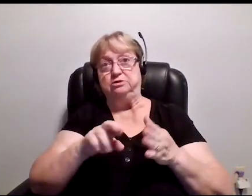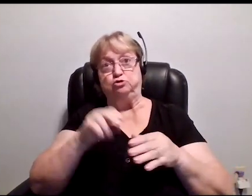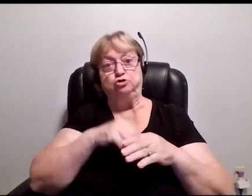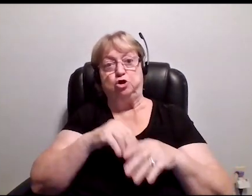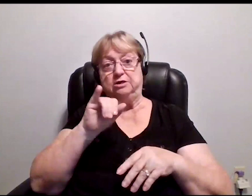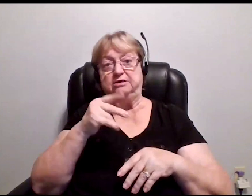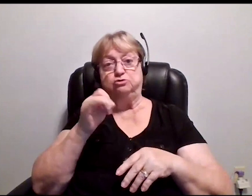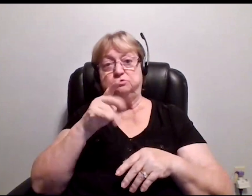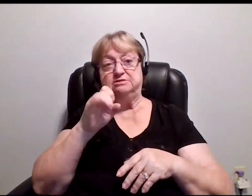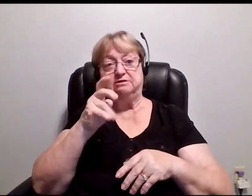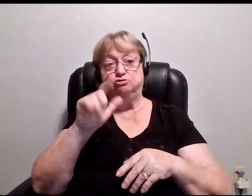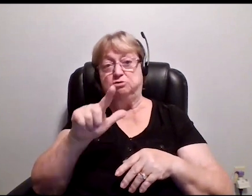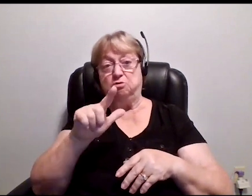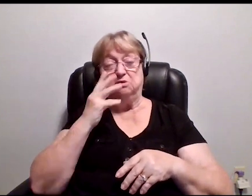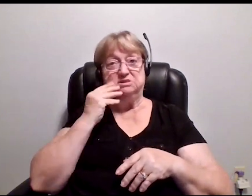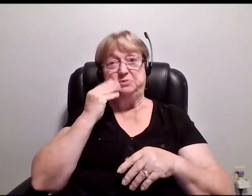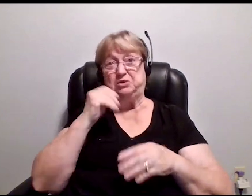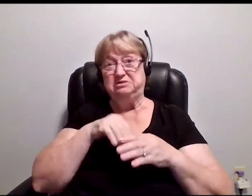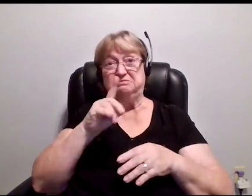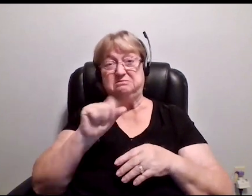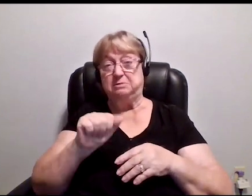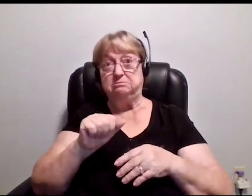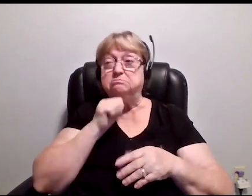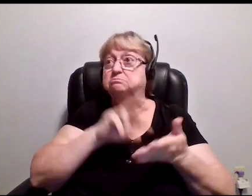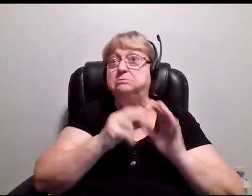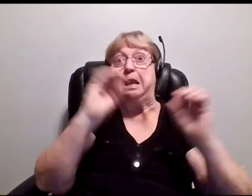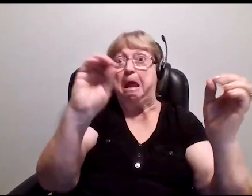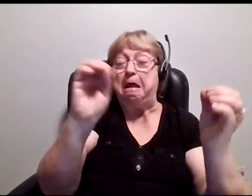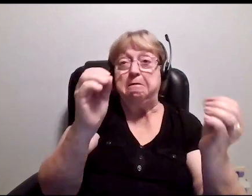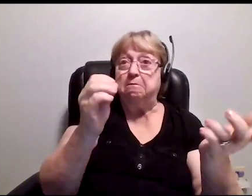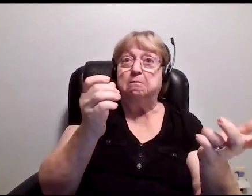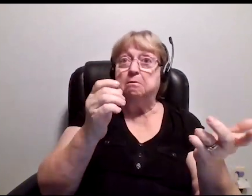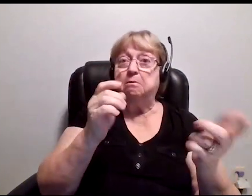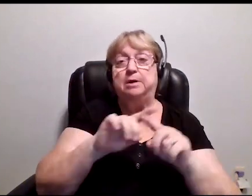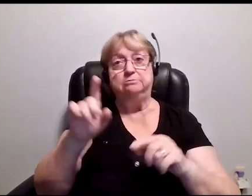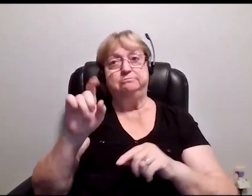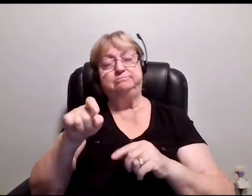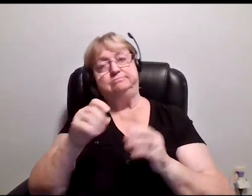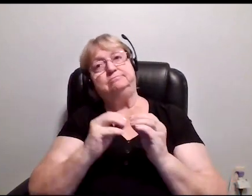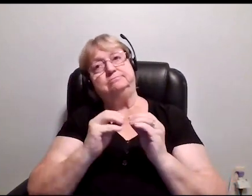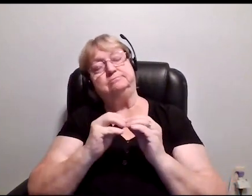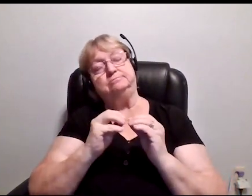with living disability, but that's not to say that there isn't any, but there is need for more of that kind of work.